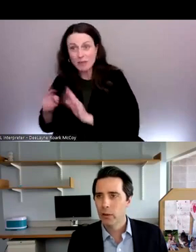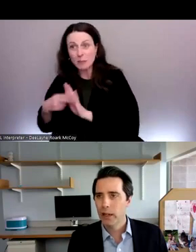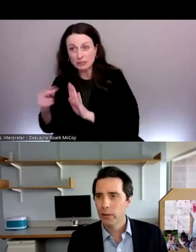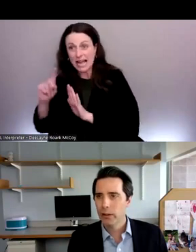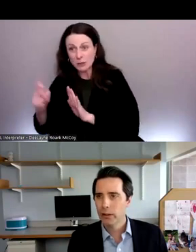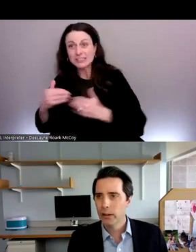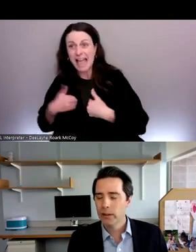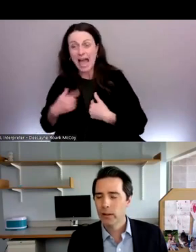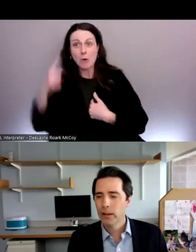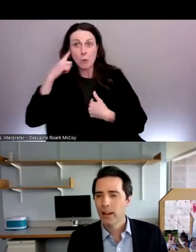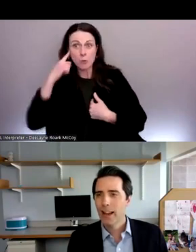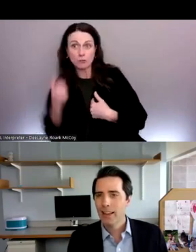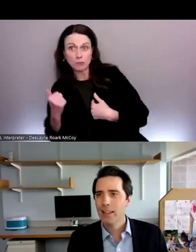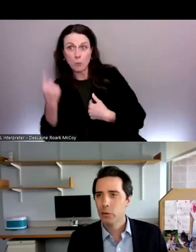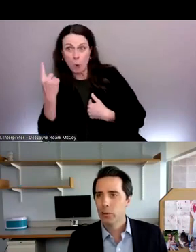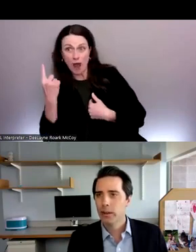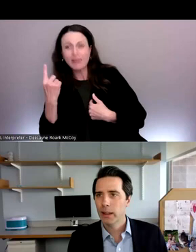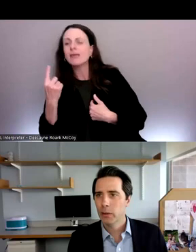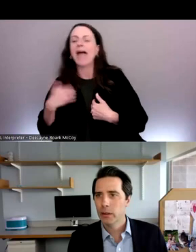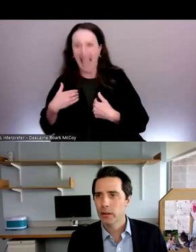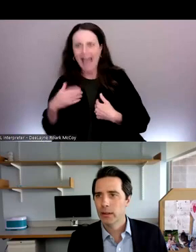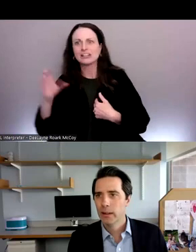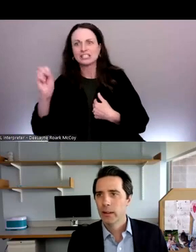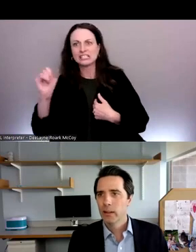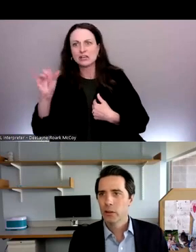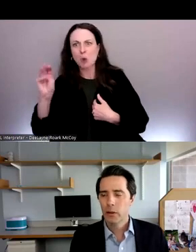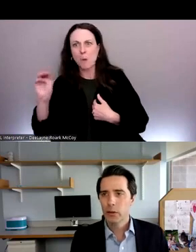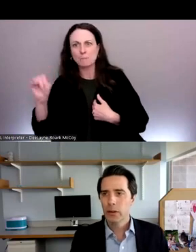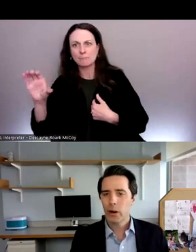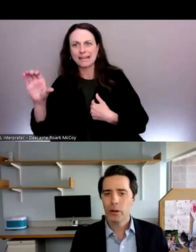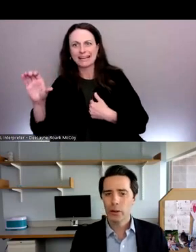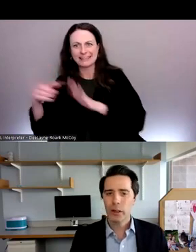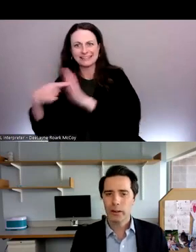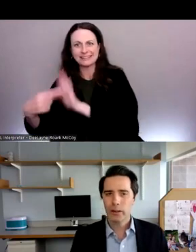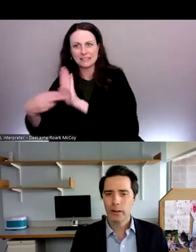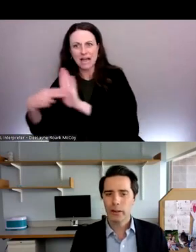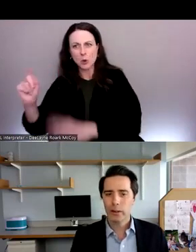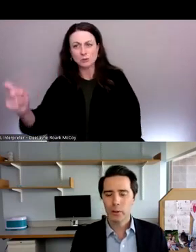unilateral hearing loss had a syndromic